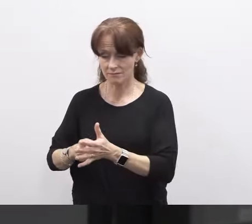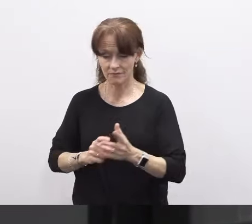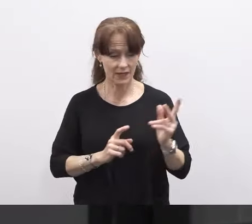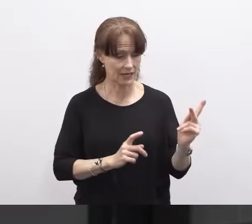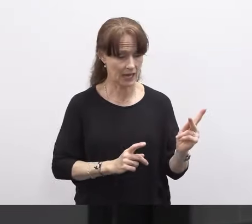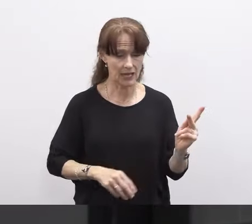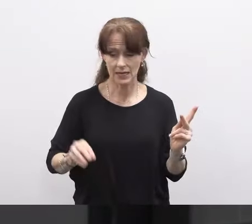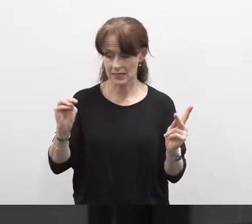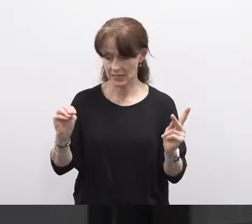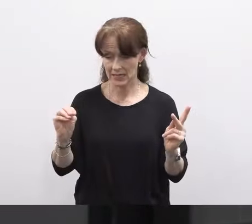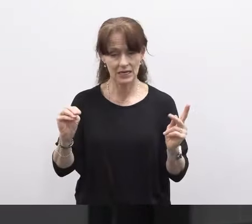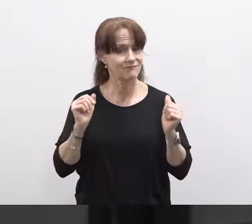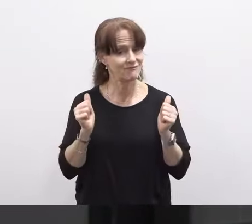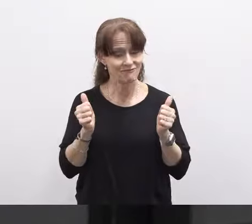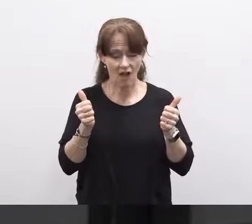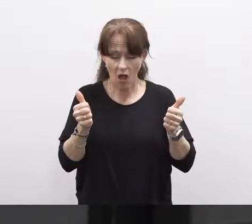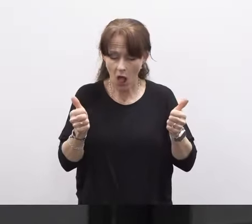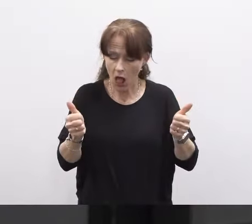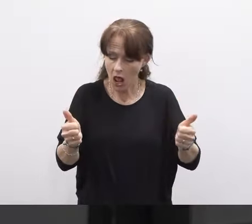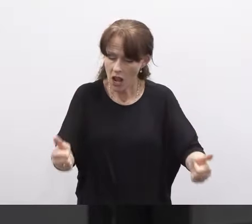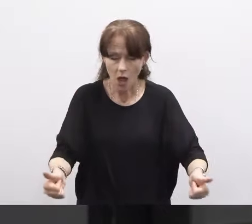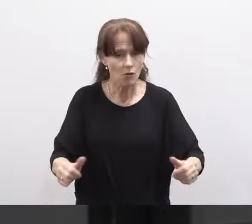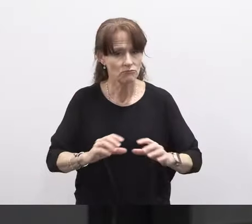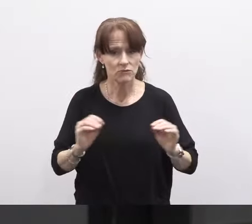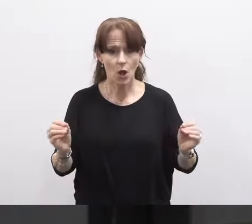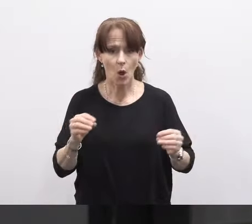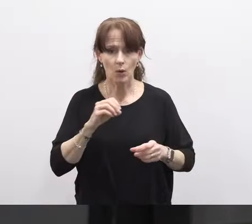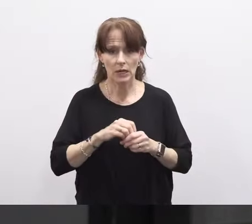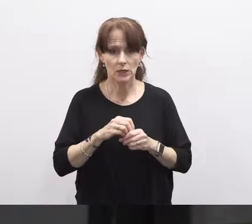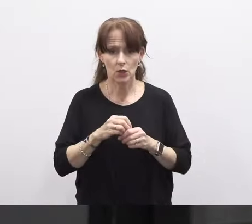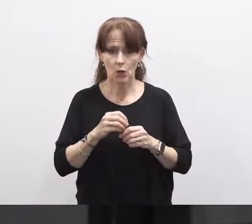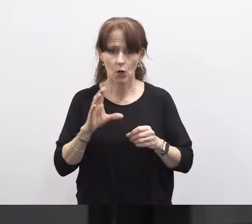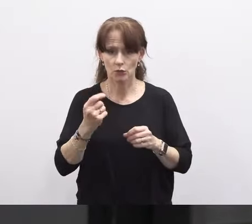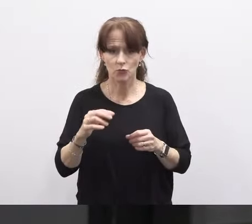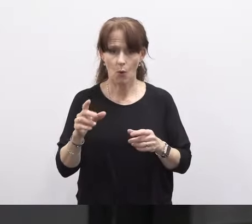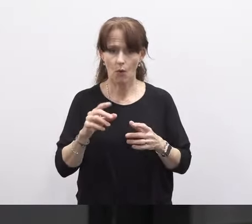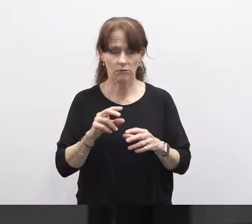and measure E as applicable. And there were no internal control deficiencies noted.